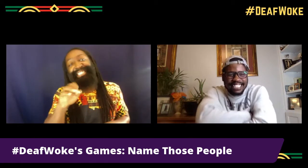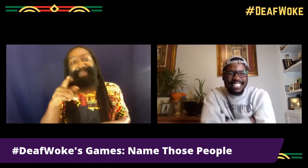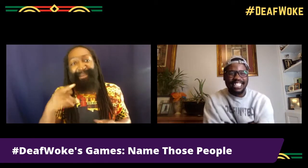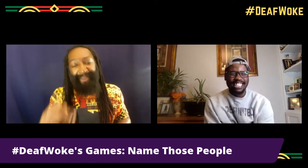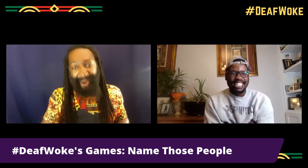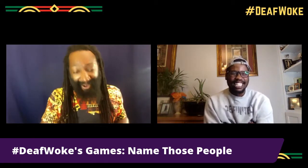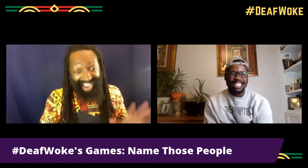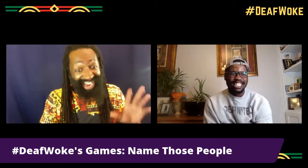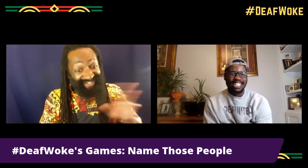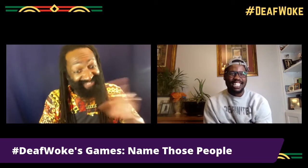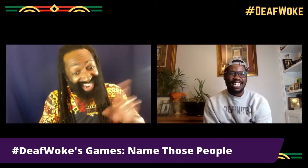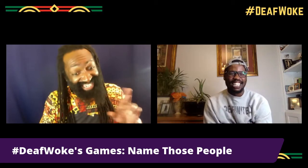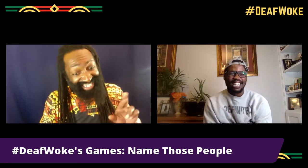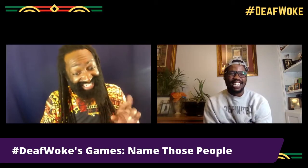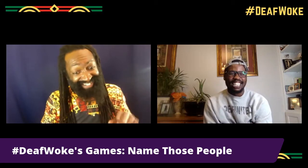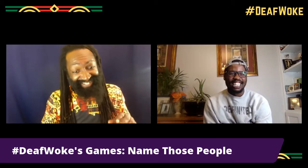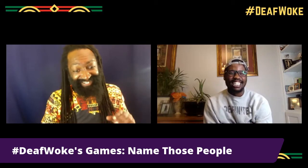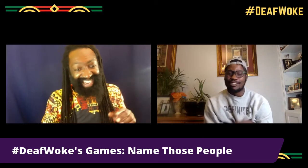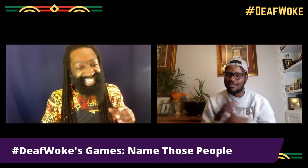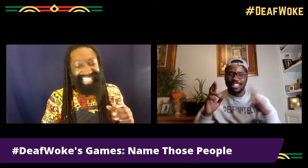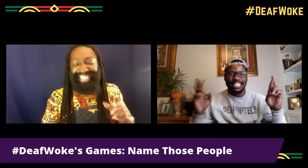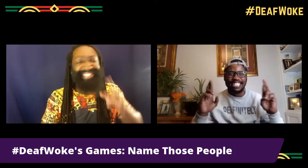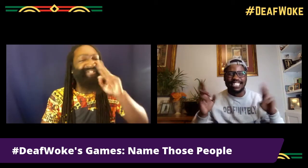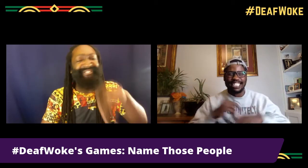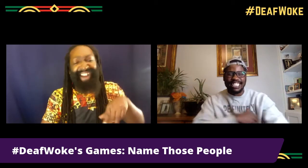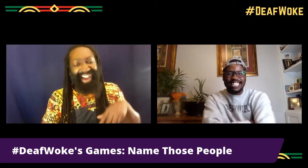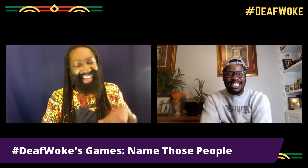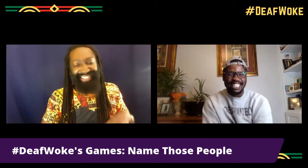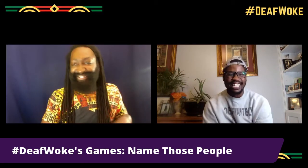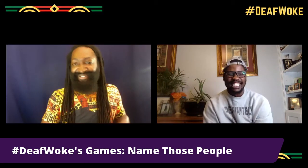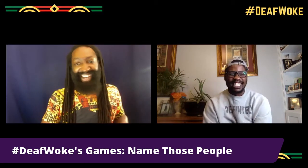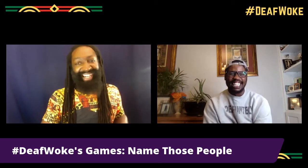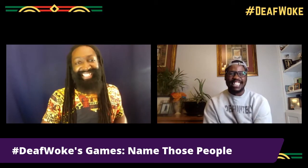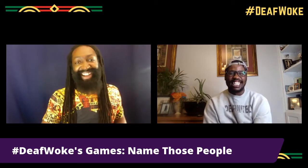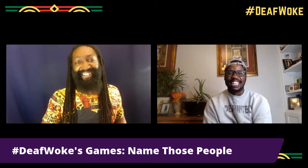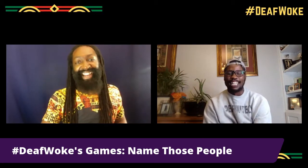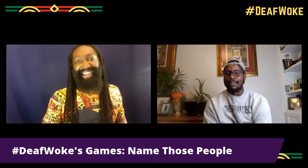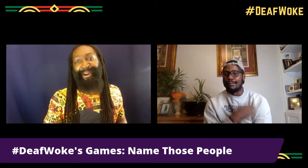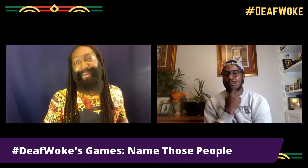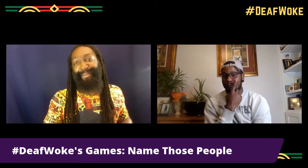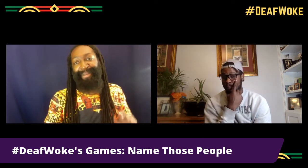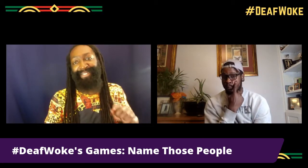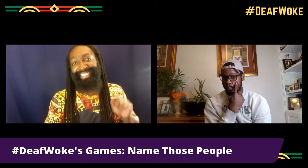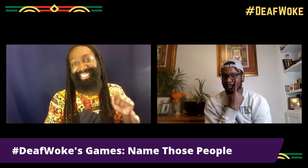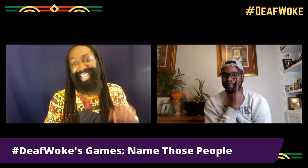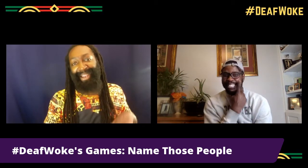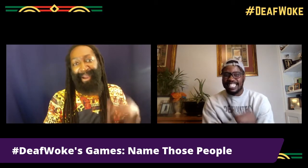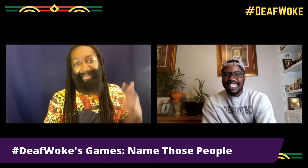Name those people. Bring it on CAT: You ready? I'm ready. You got this man.